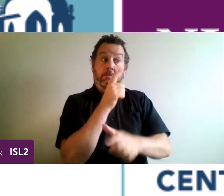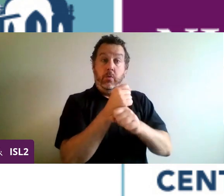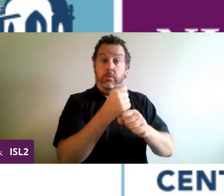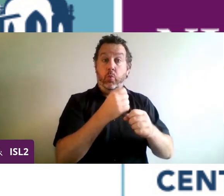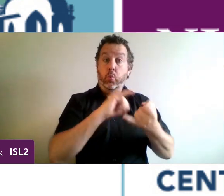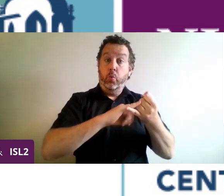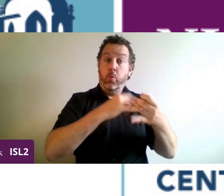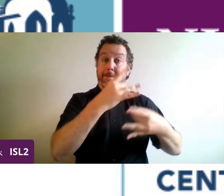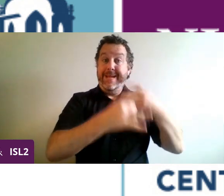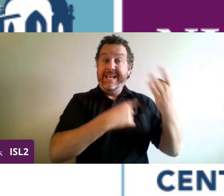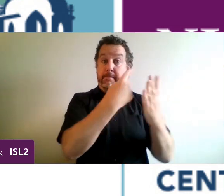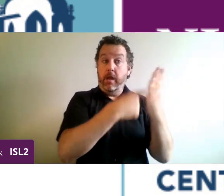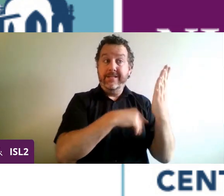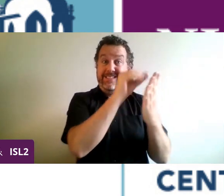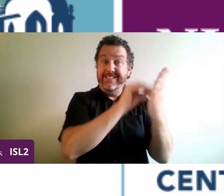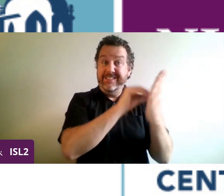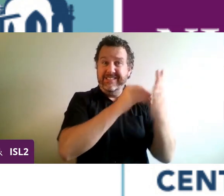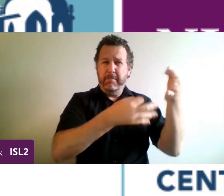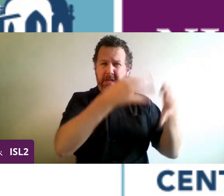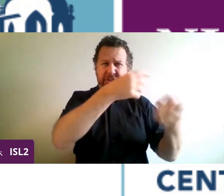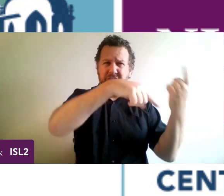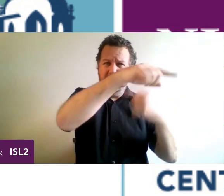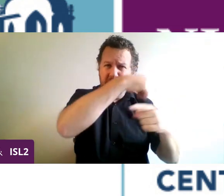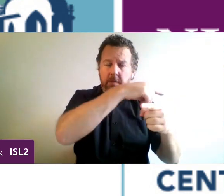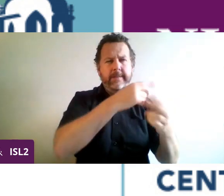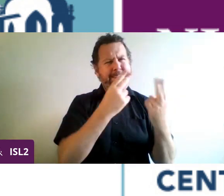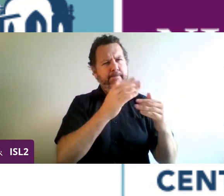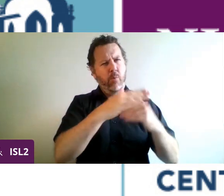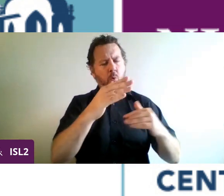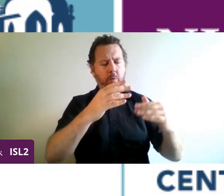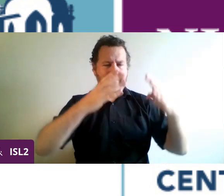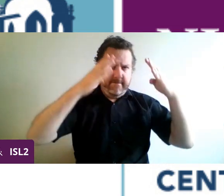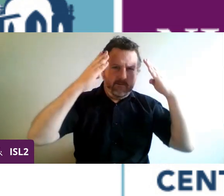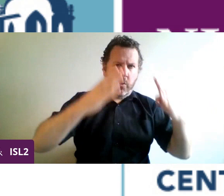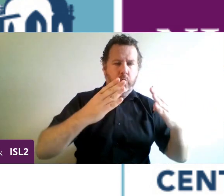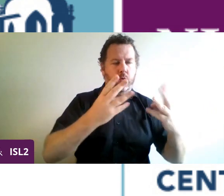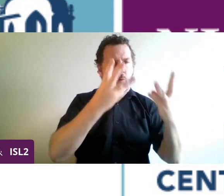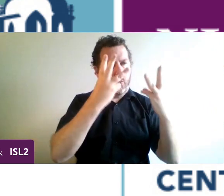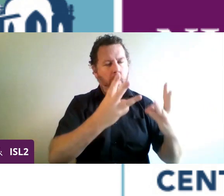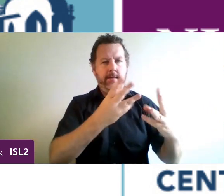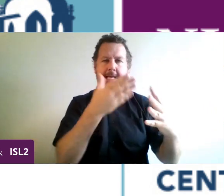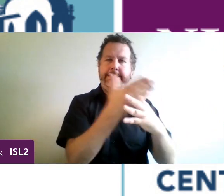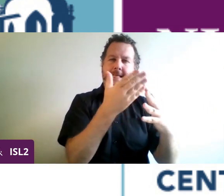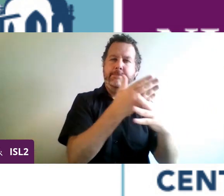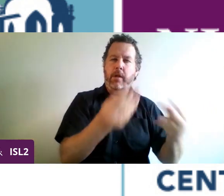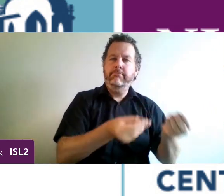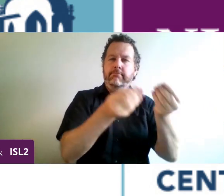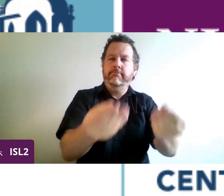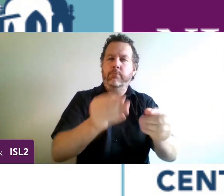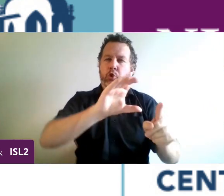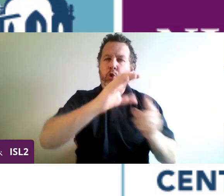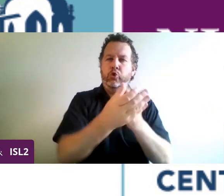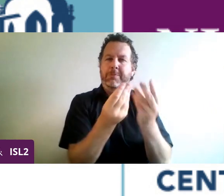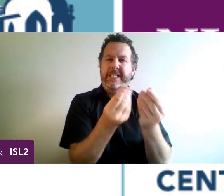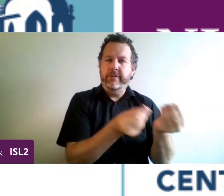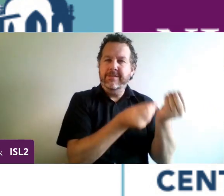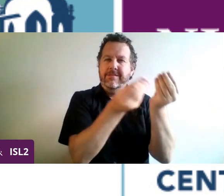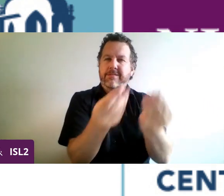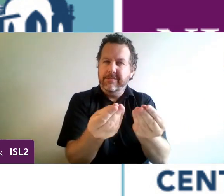accomplishing accessible formats , cultural materials, through a combination of exceptions and limitations